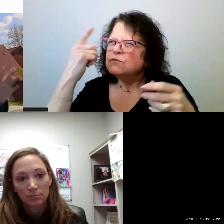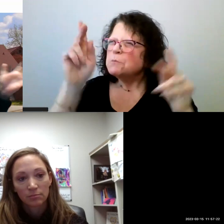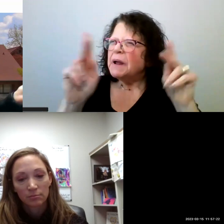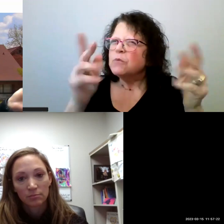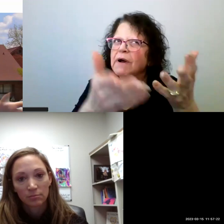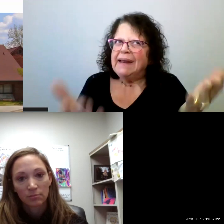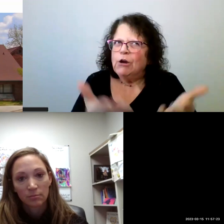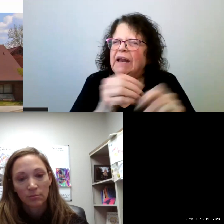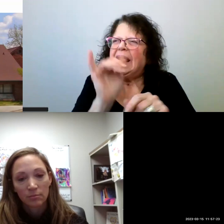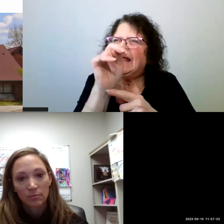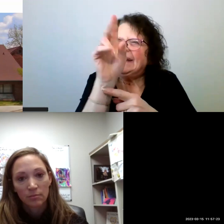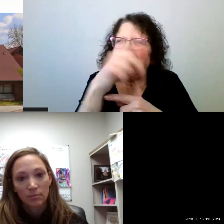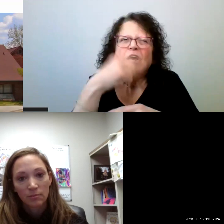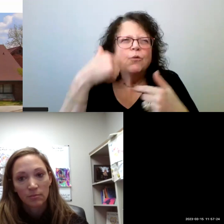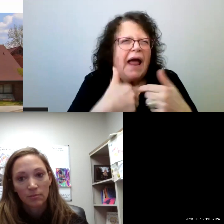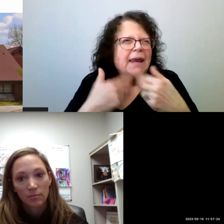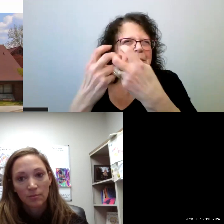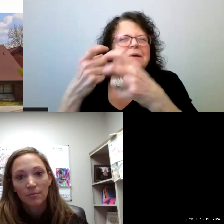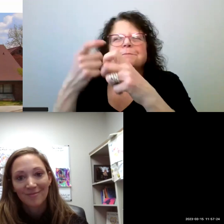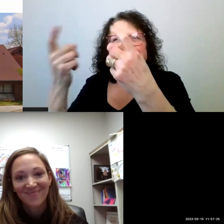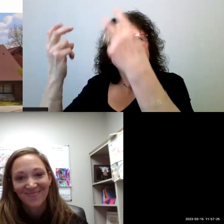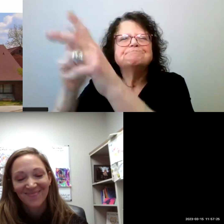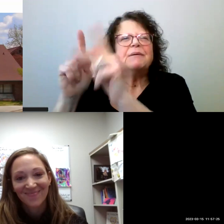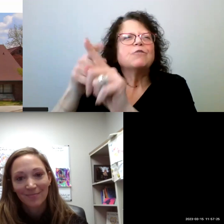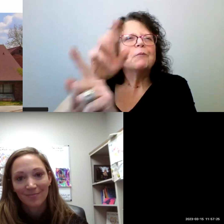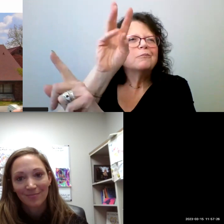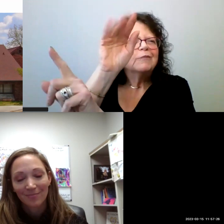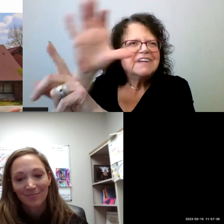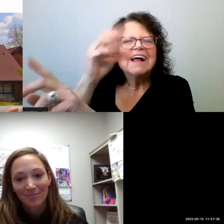I know we had our panelists from Wisconsin and Minnesota. I'm guessing that they